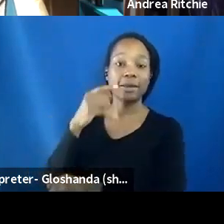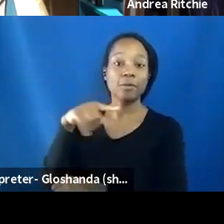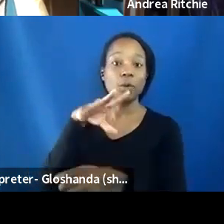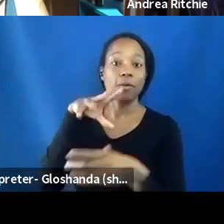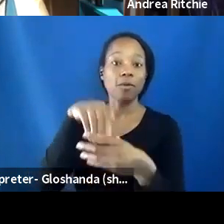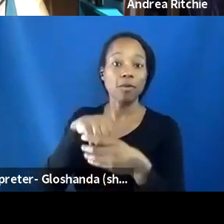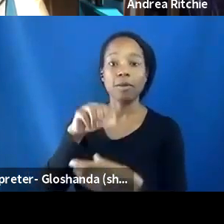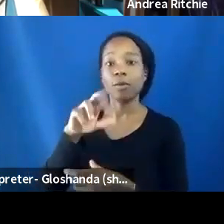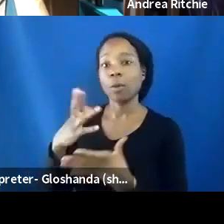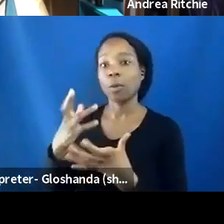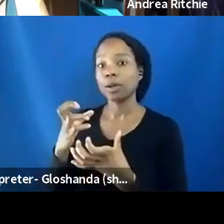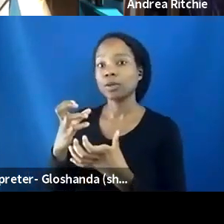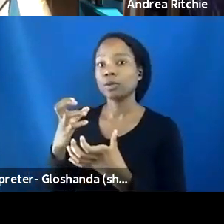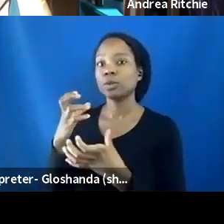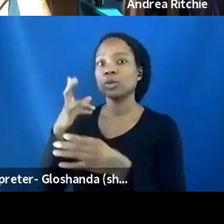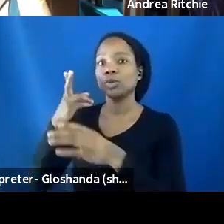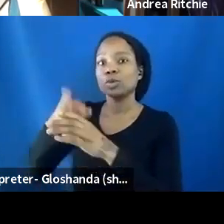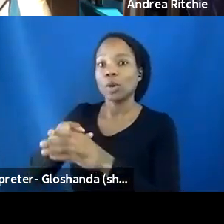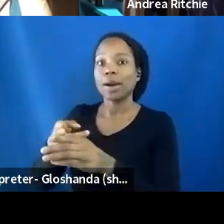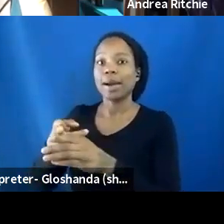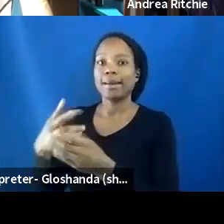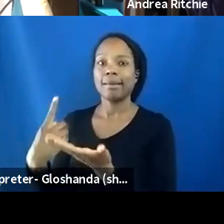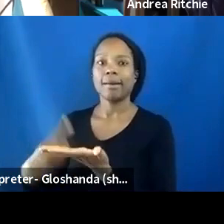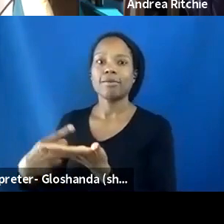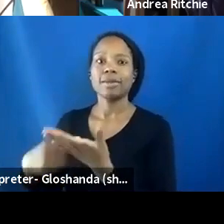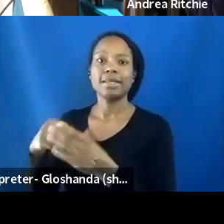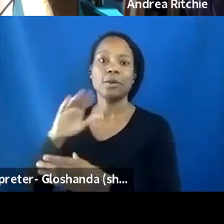in your community about defunding police,